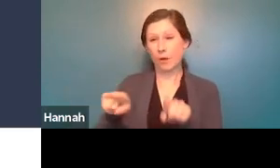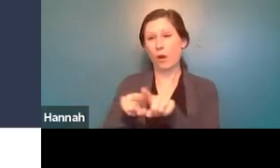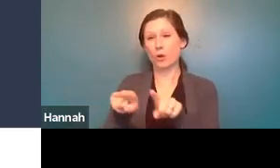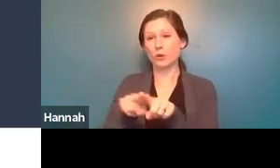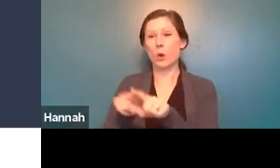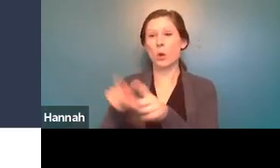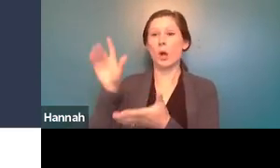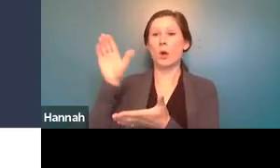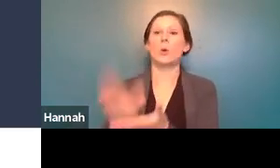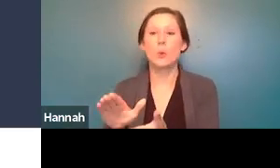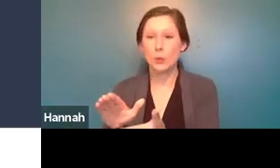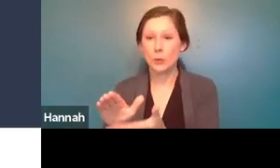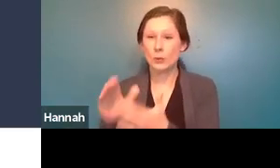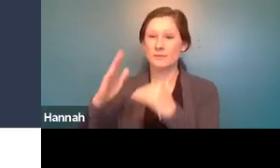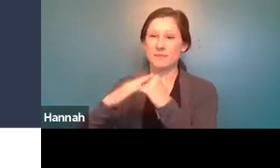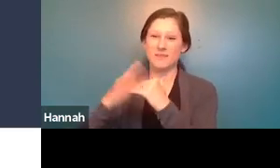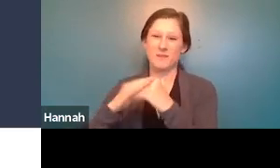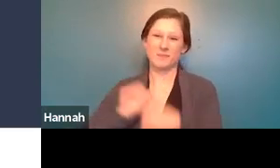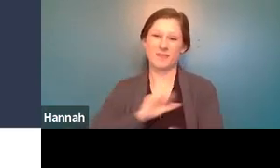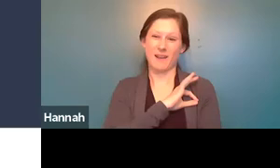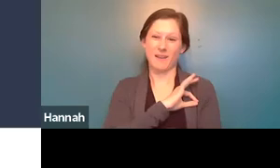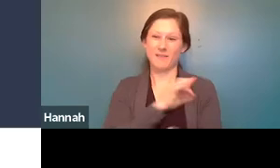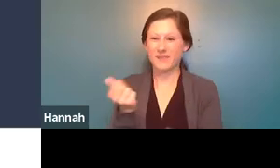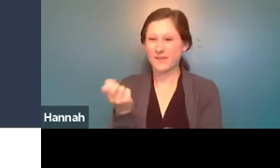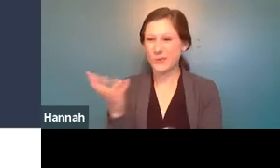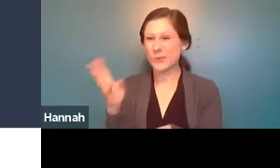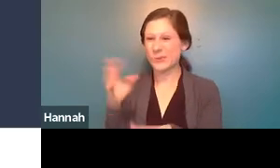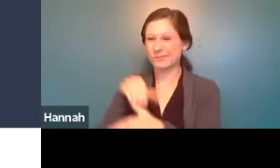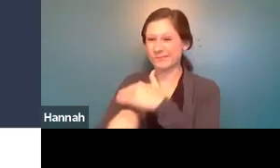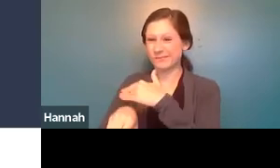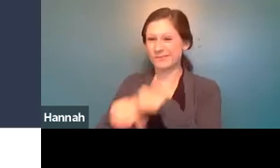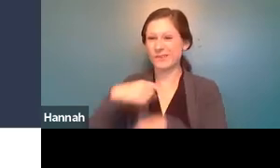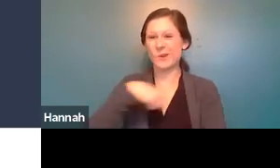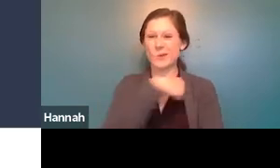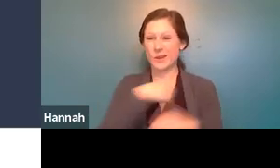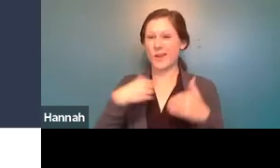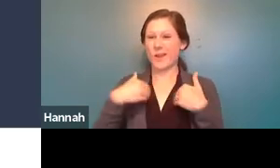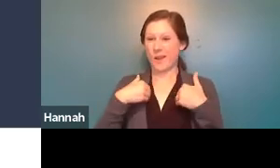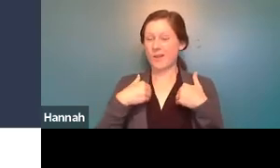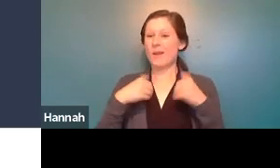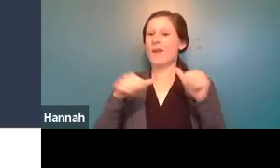There's just a few of them in. And so we did have an offer possibly from our